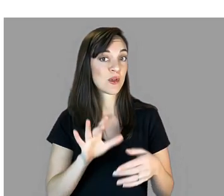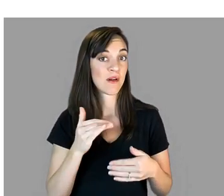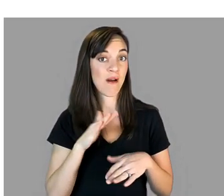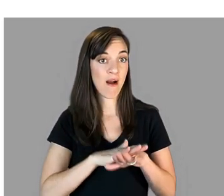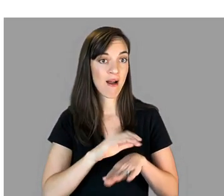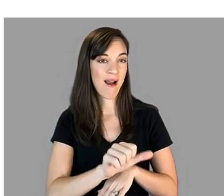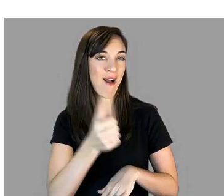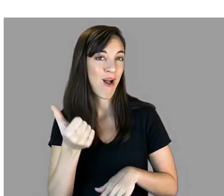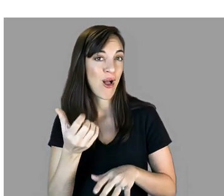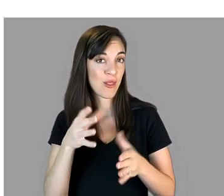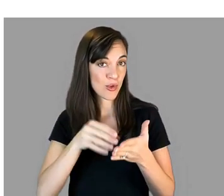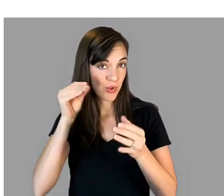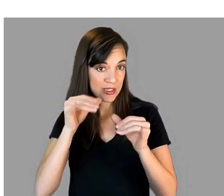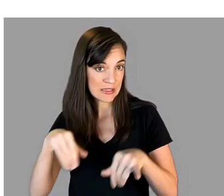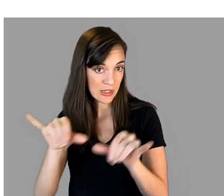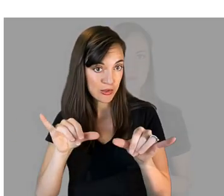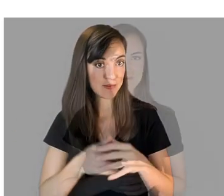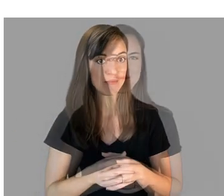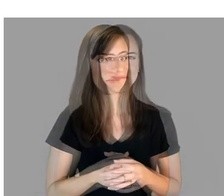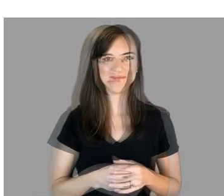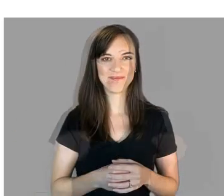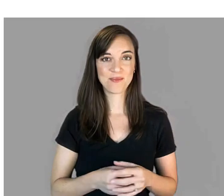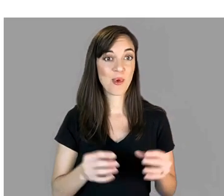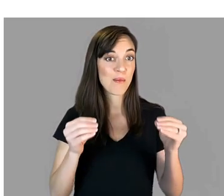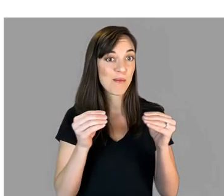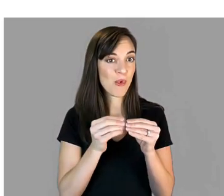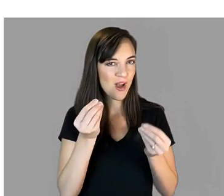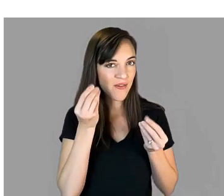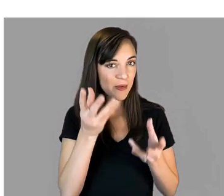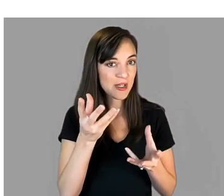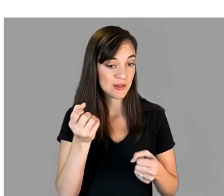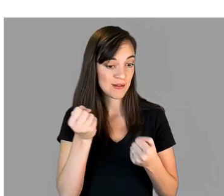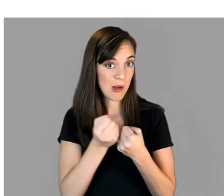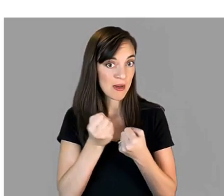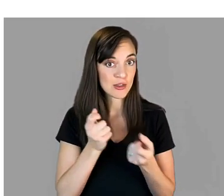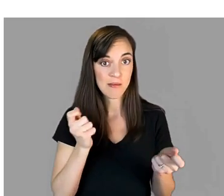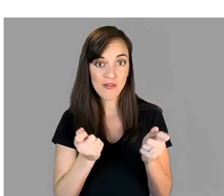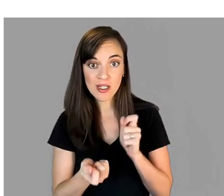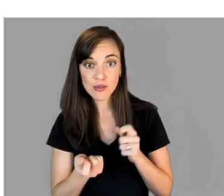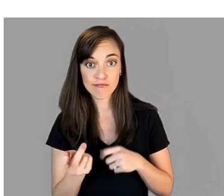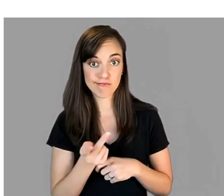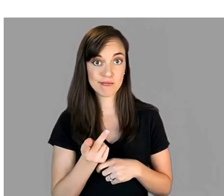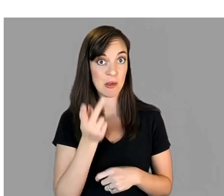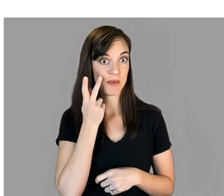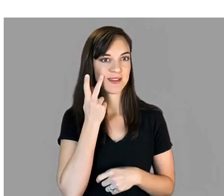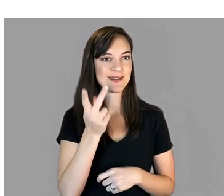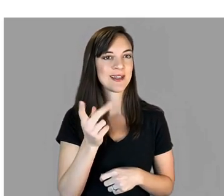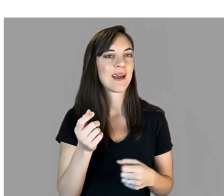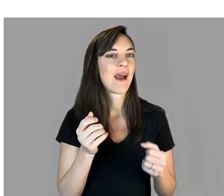to have modifications to the curriculum. For more on the difference between accommodations and modifications, see the